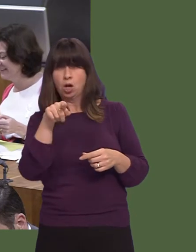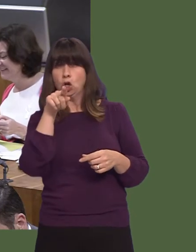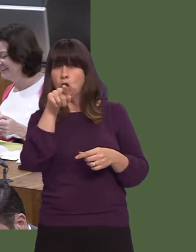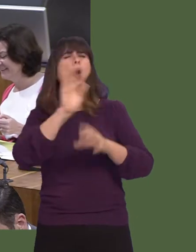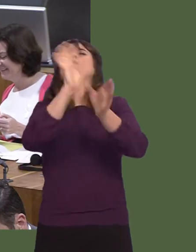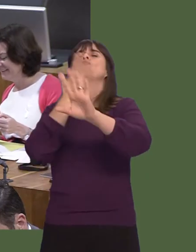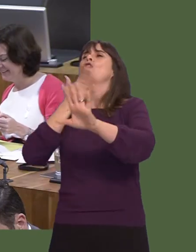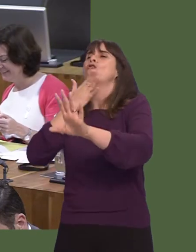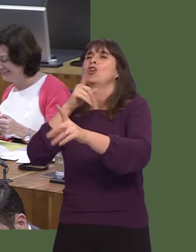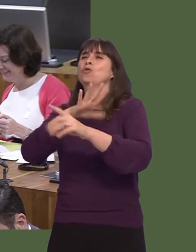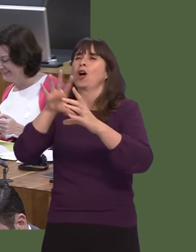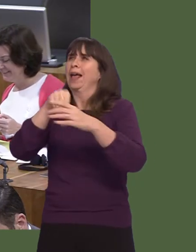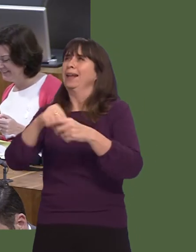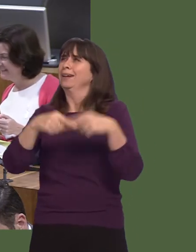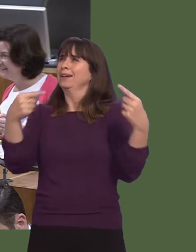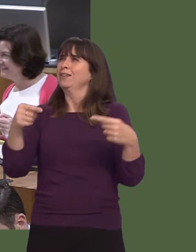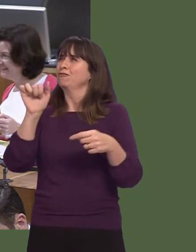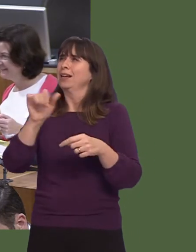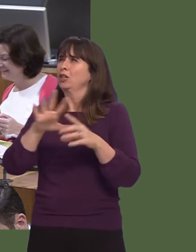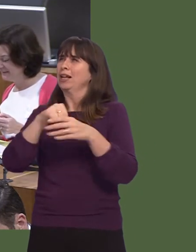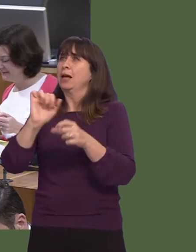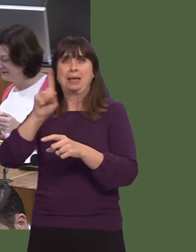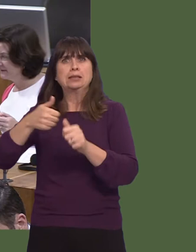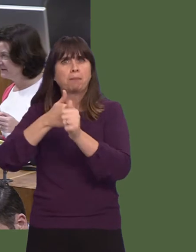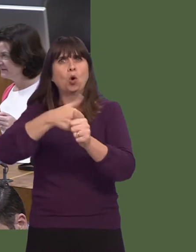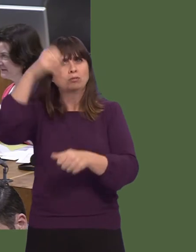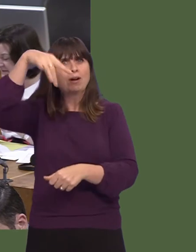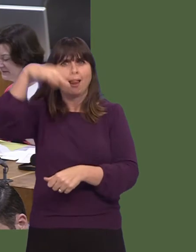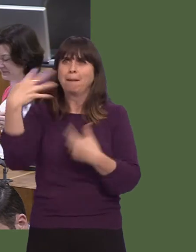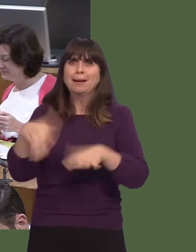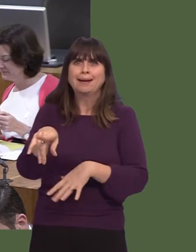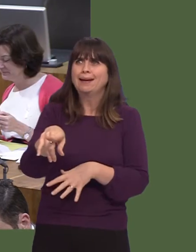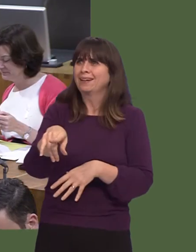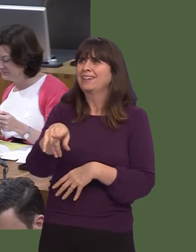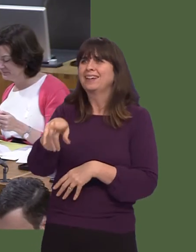party at the timeóthe Member is correctóso I'll have to revise the point that I made.